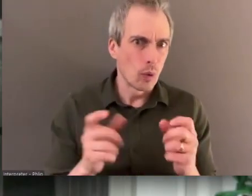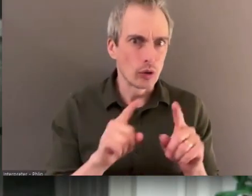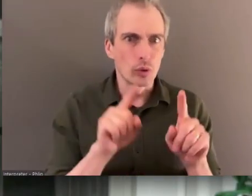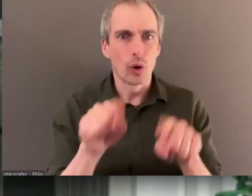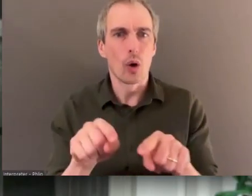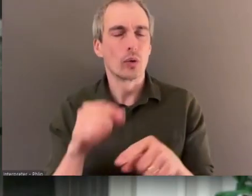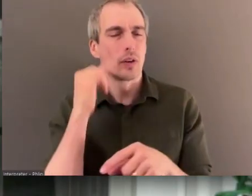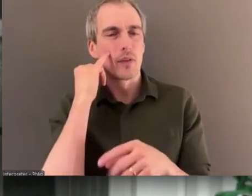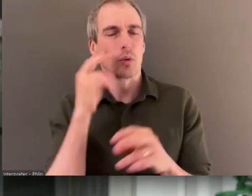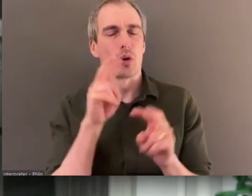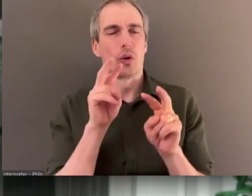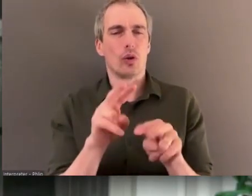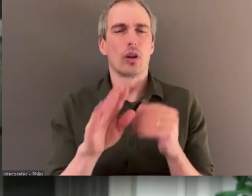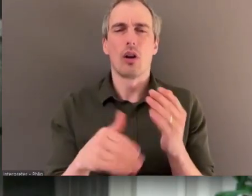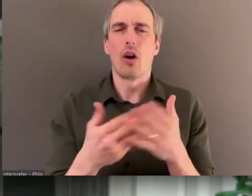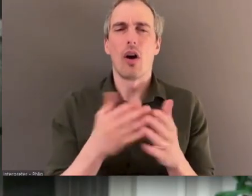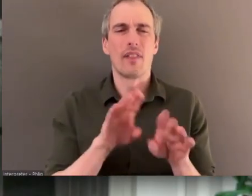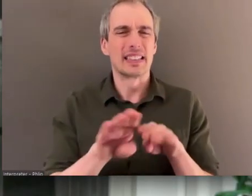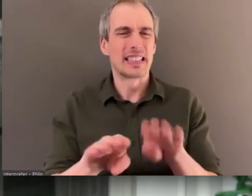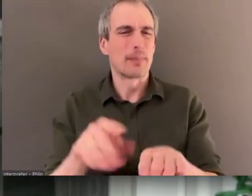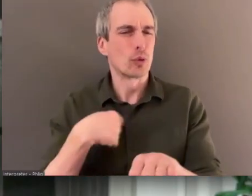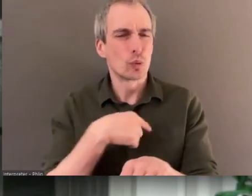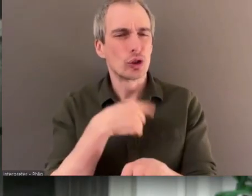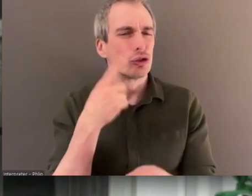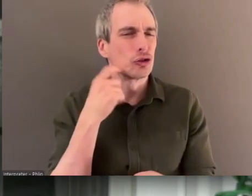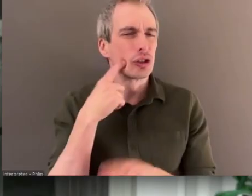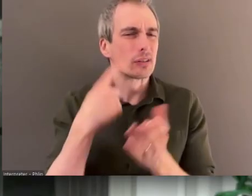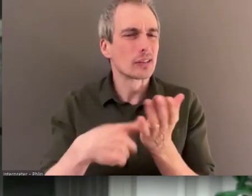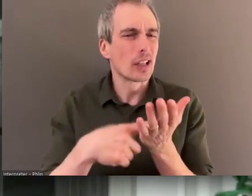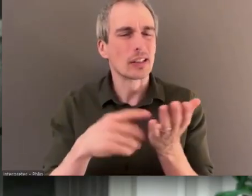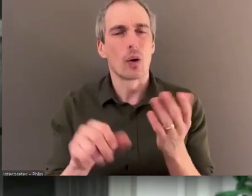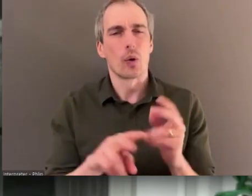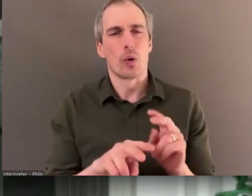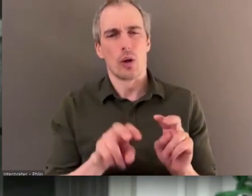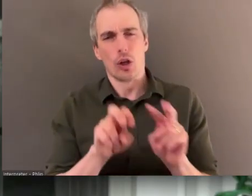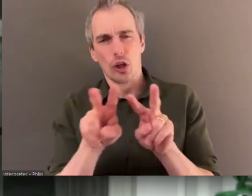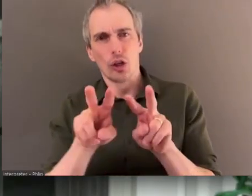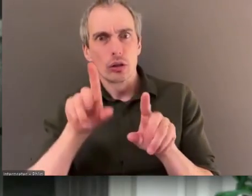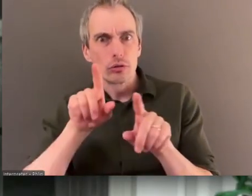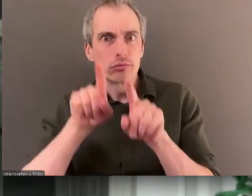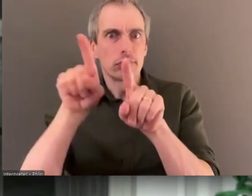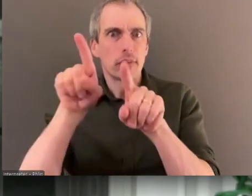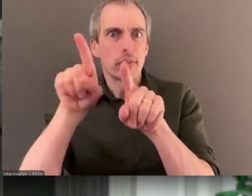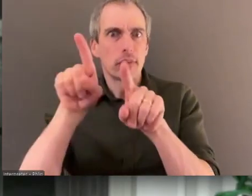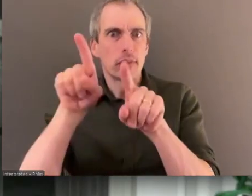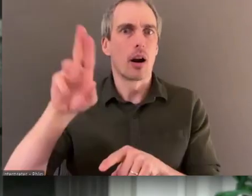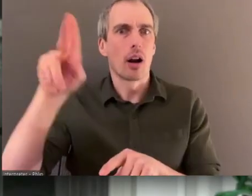wanted to jump straight to the markup, or if you wanted to go to where all the decisions are made, they're all skip links away.